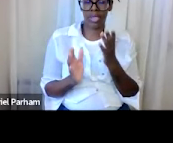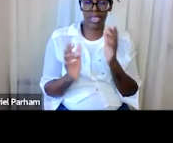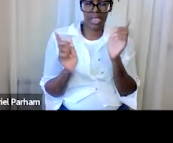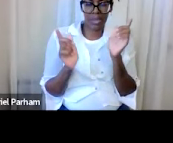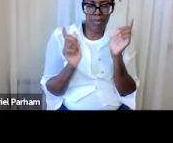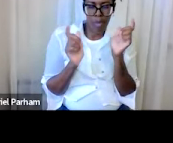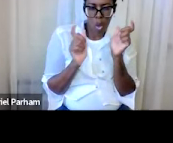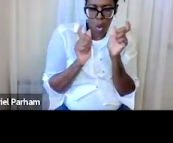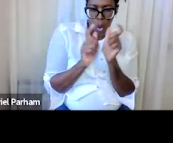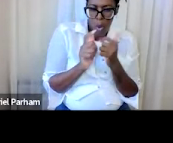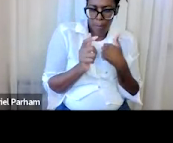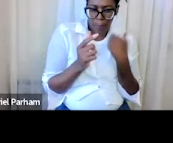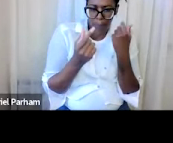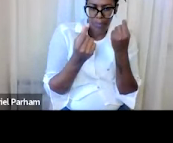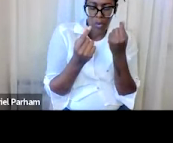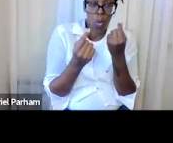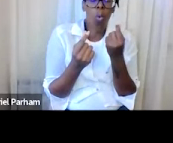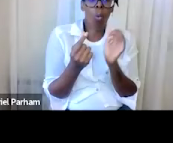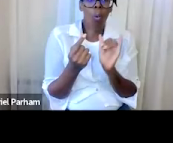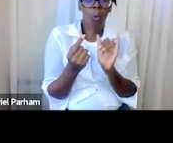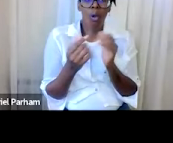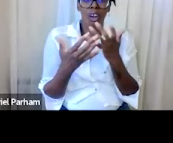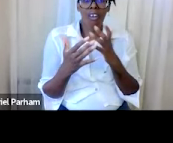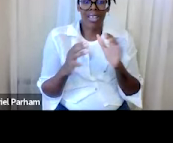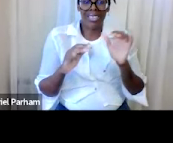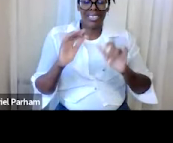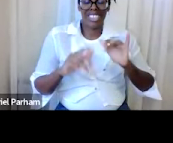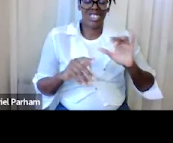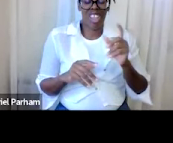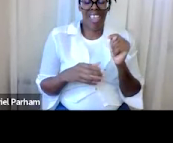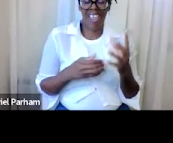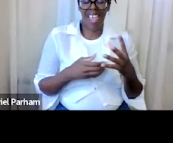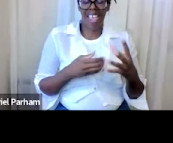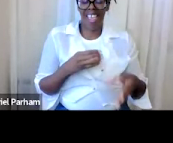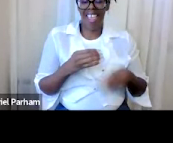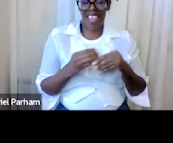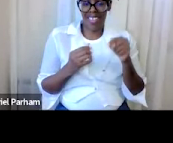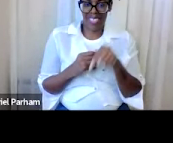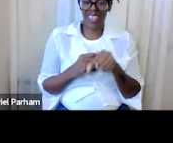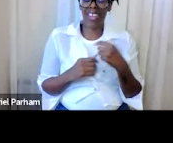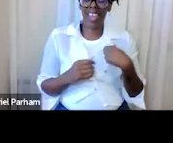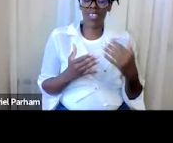so what I'm going to do here... Oh, somebody's already dropped them in the chat. Thank you for that. What I'm gonna do is review this document with you all